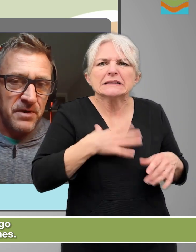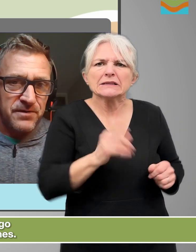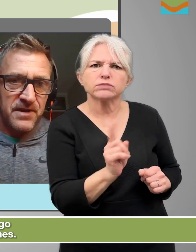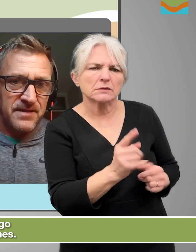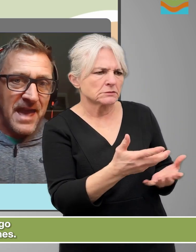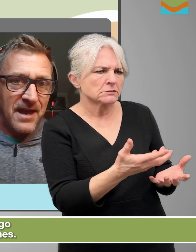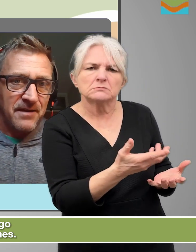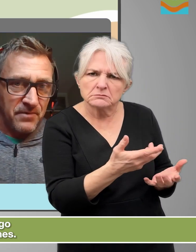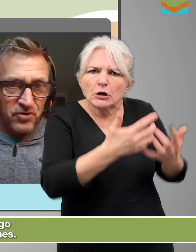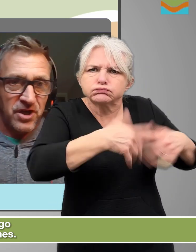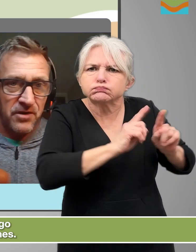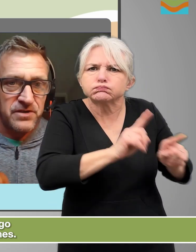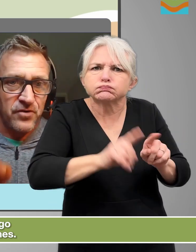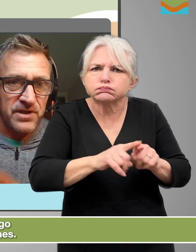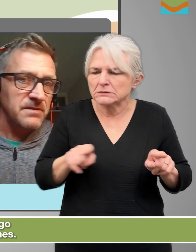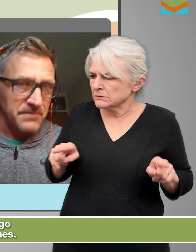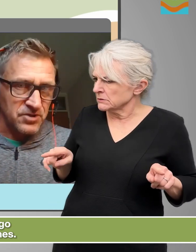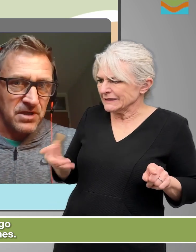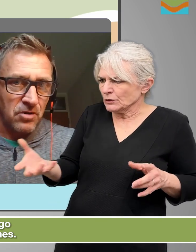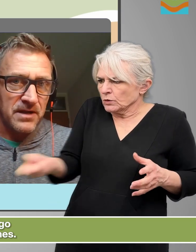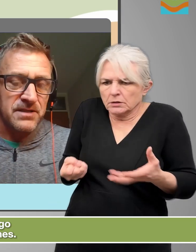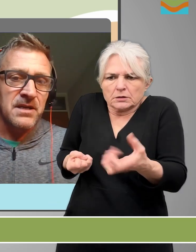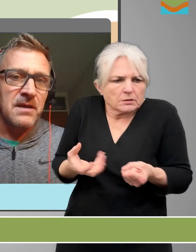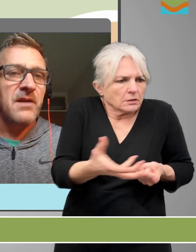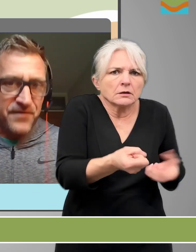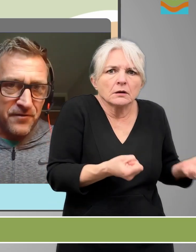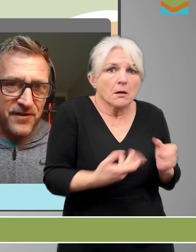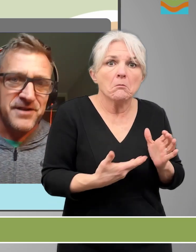both in the air which can go into voids such as coal mines. If they're not flooded,